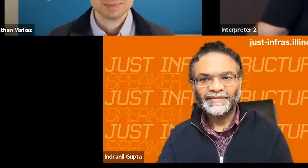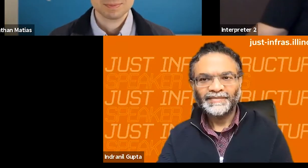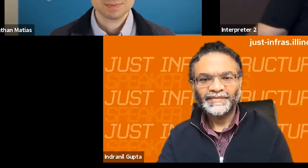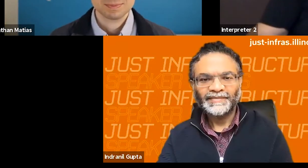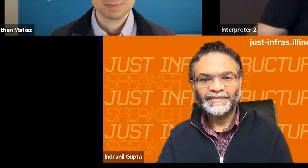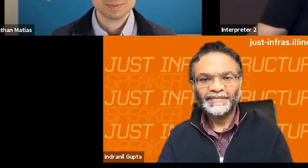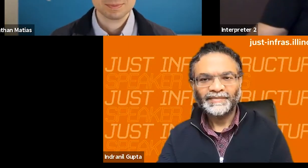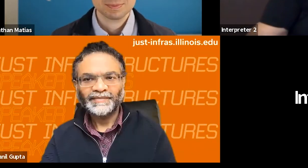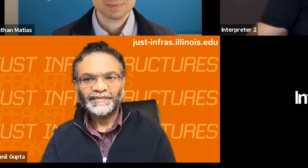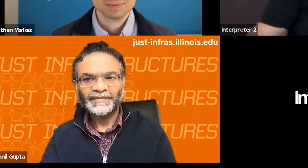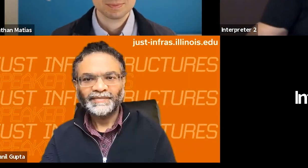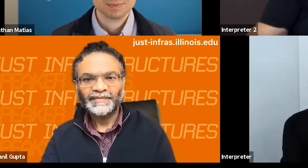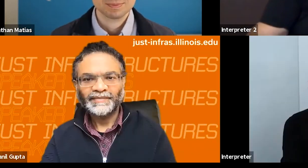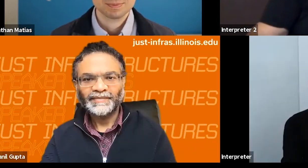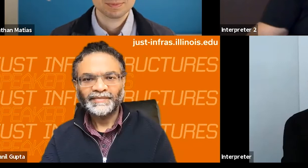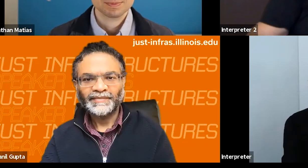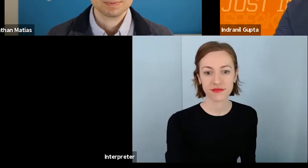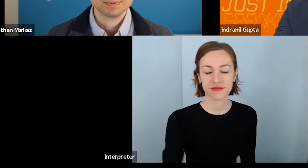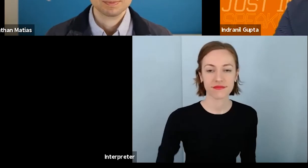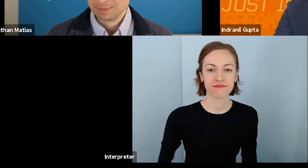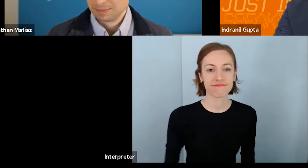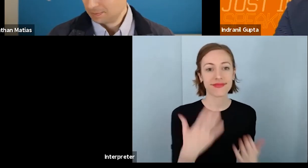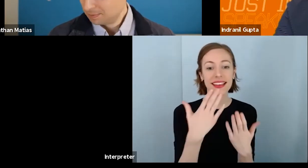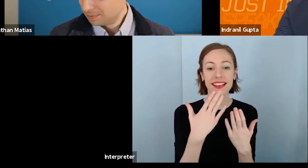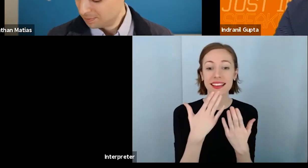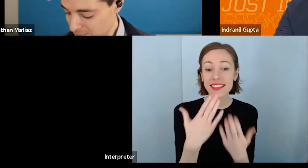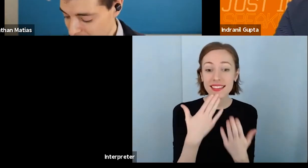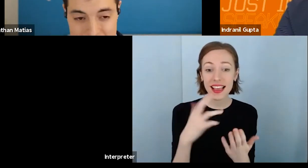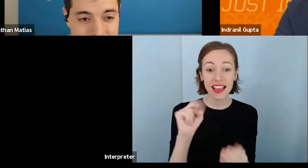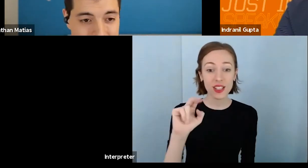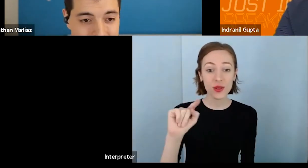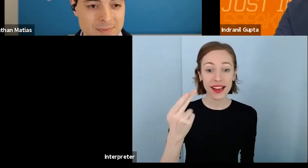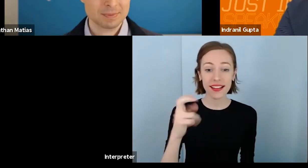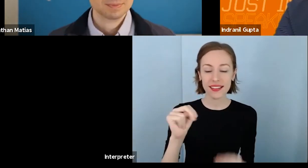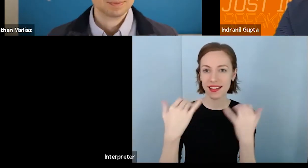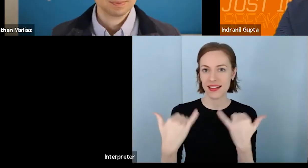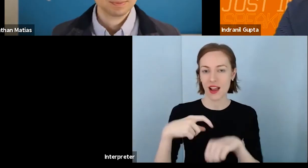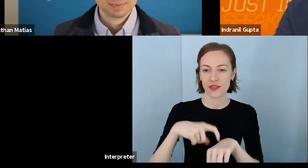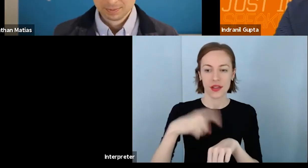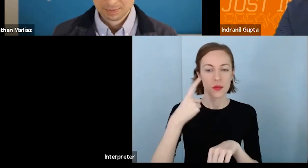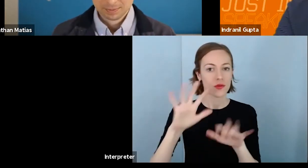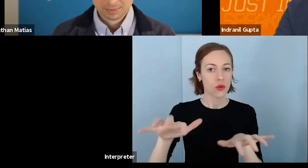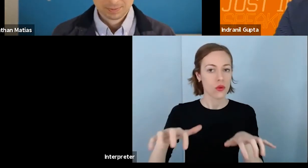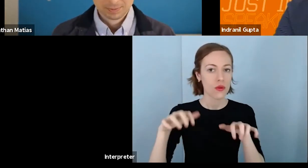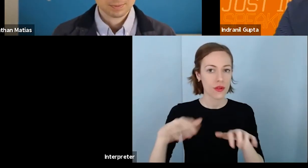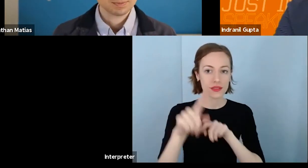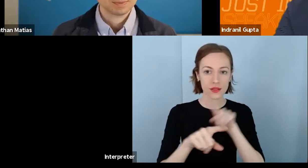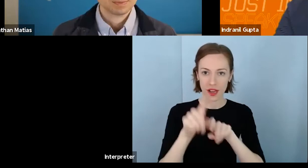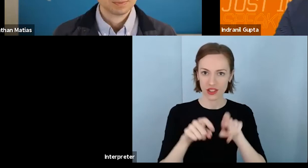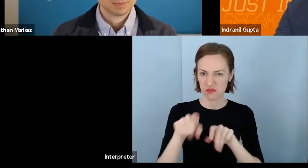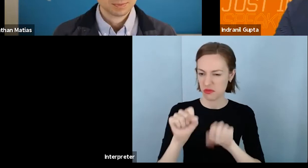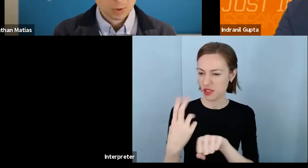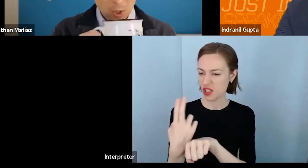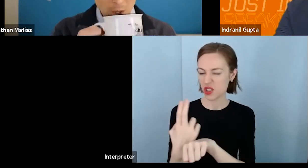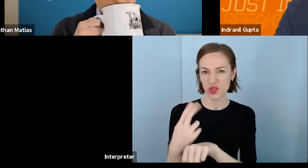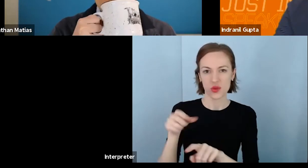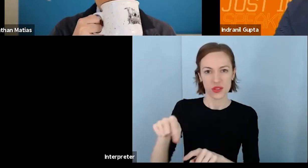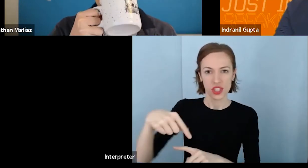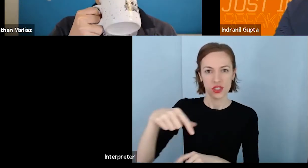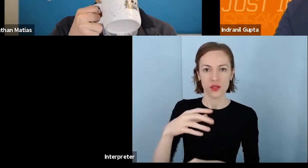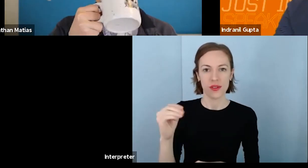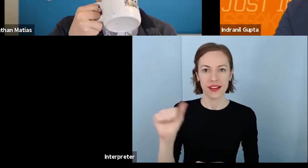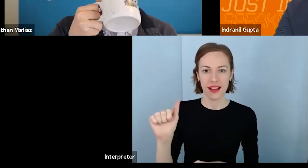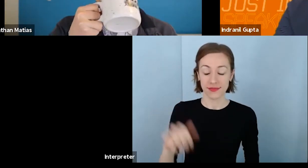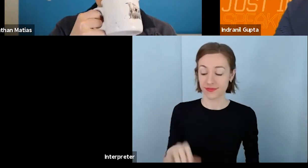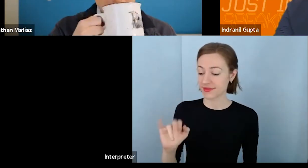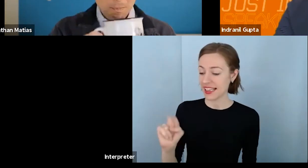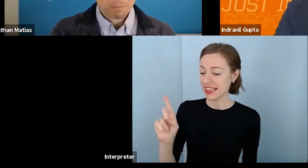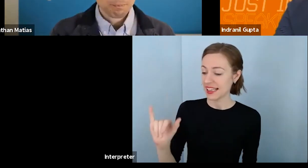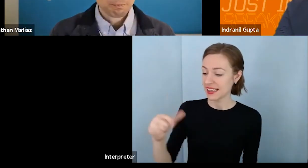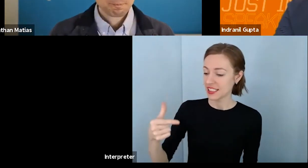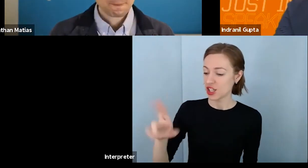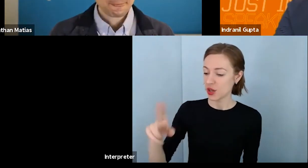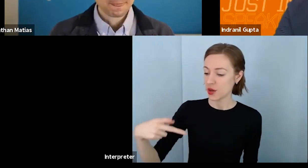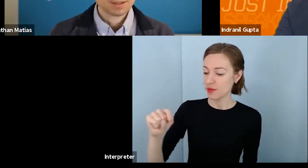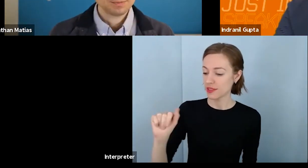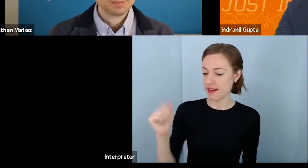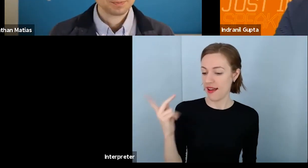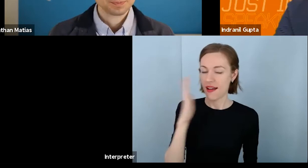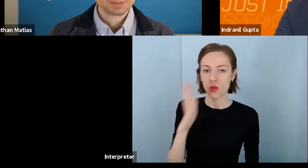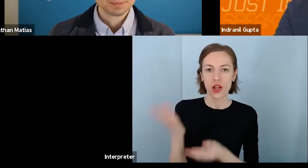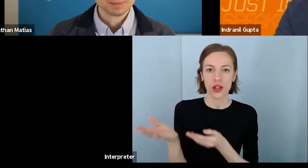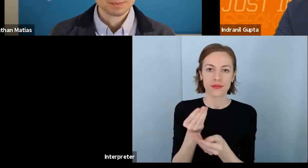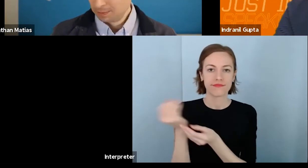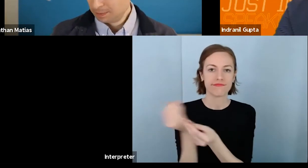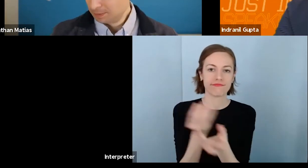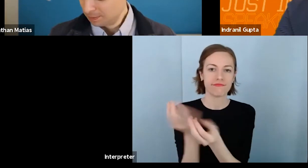We now have time for audience questions, you can send us your questions via the q amp a box in zoom in the group and I will moderate, and I will read aloud her first question from the audience.